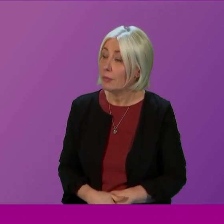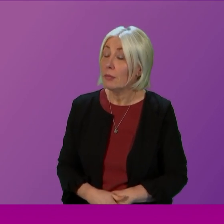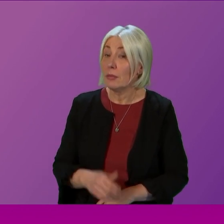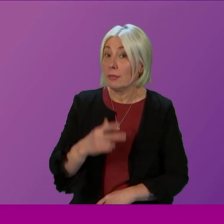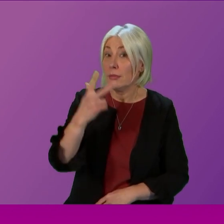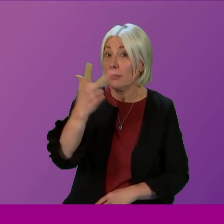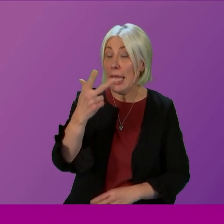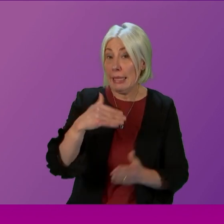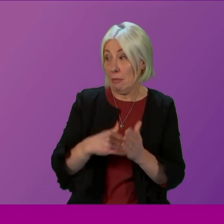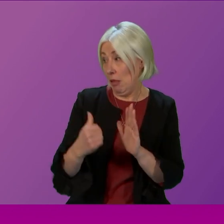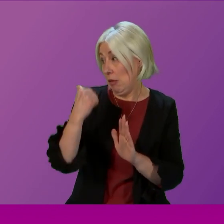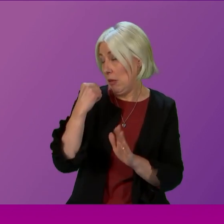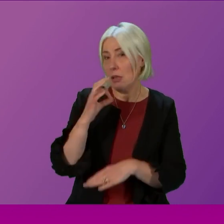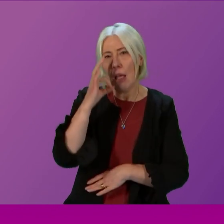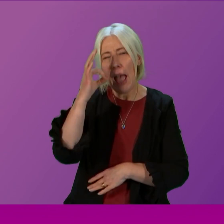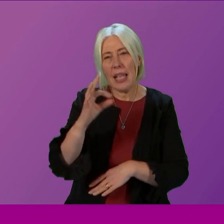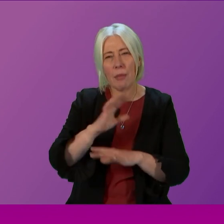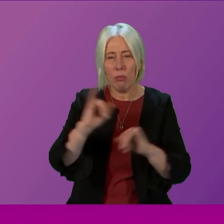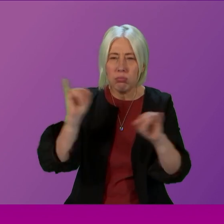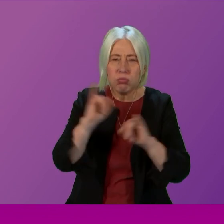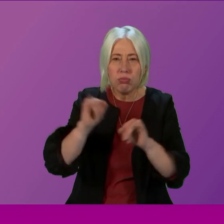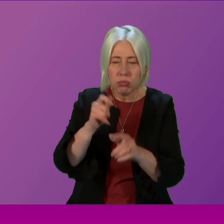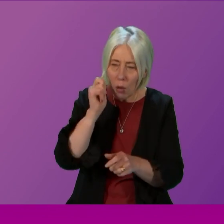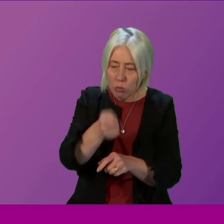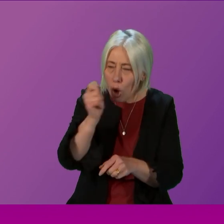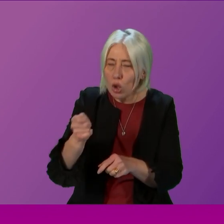months ago, I asked Nicola Sturgeon about the malicious prosecution of innocent men in Scotland,